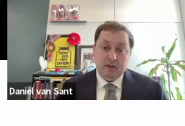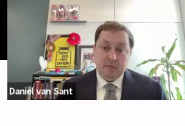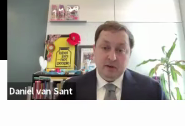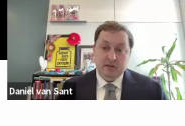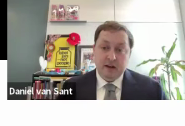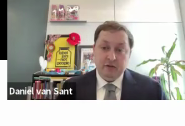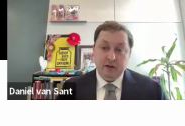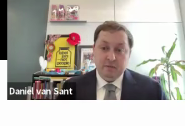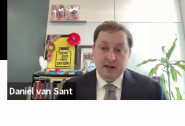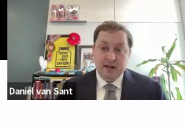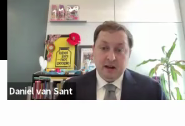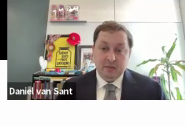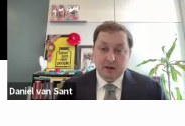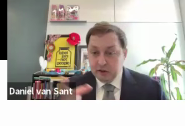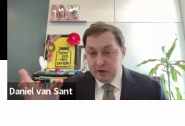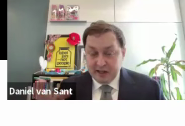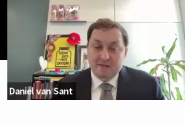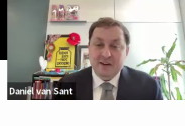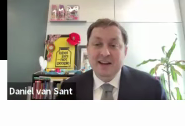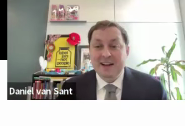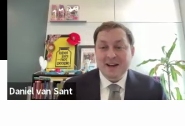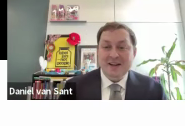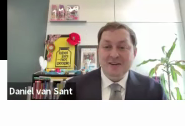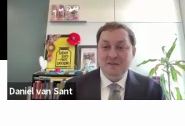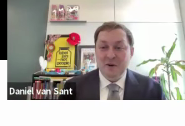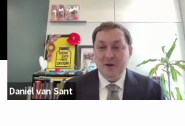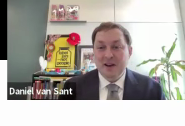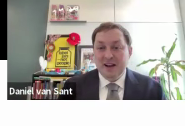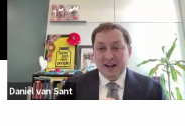of this disability advisory committee, including Kevin here in the photo,